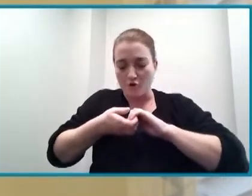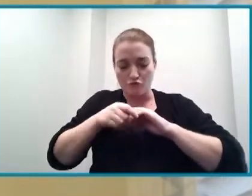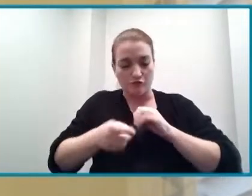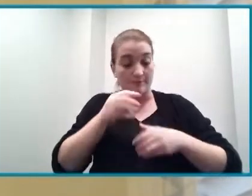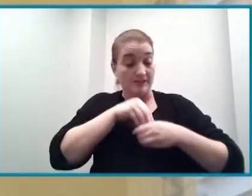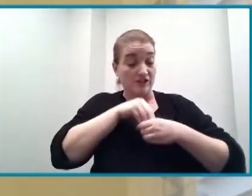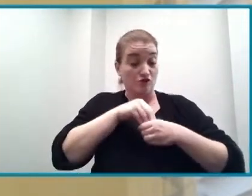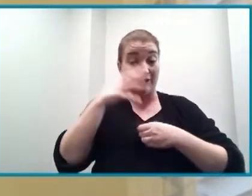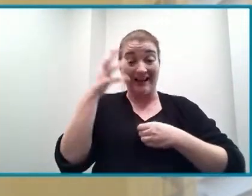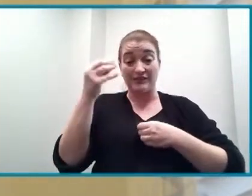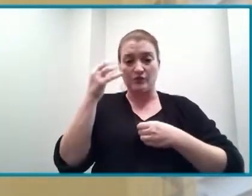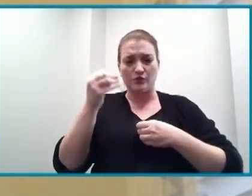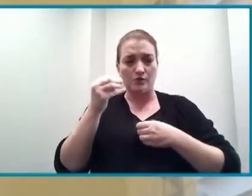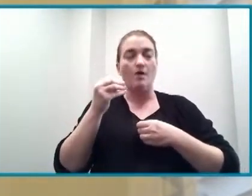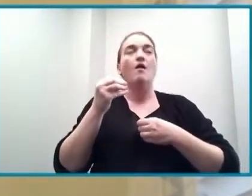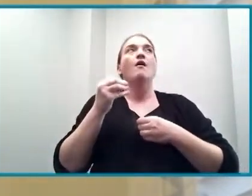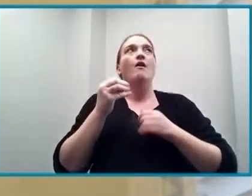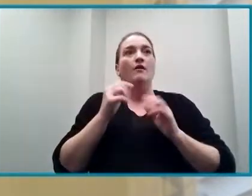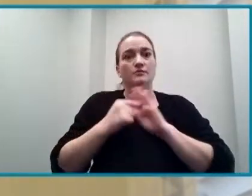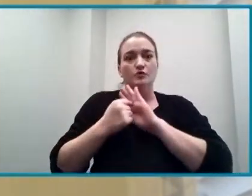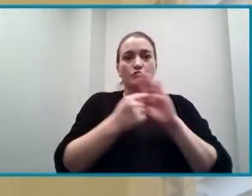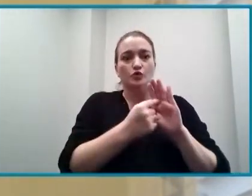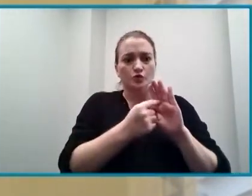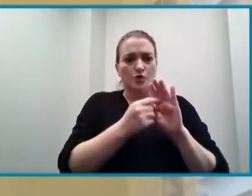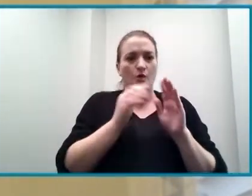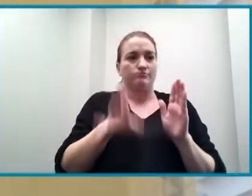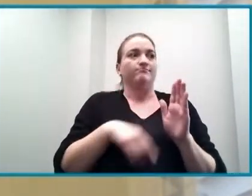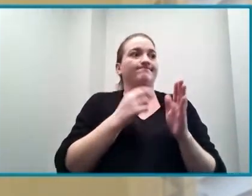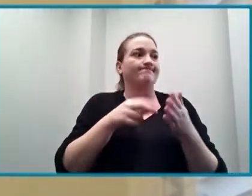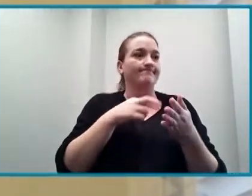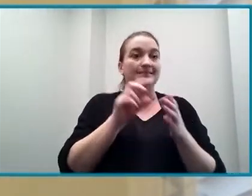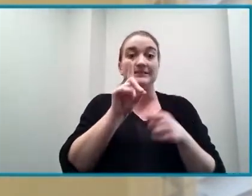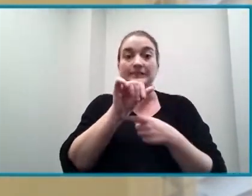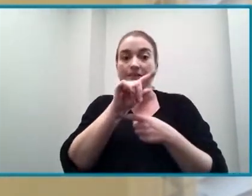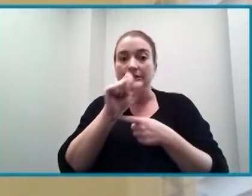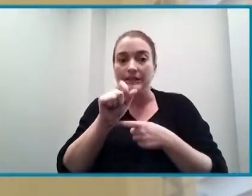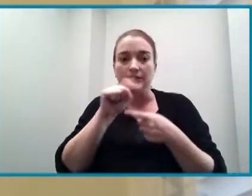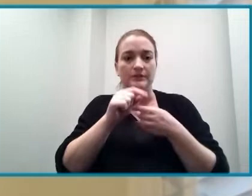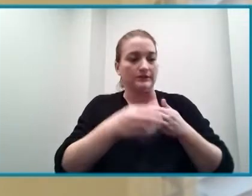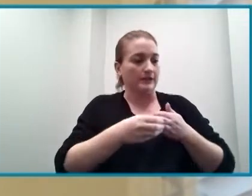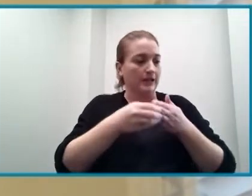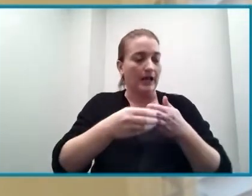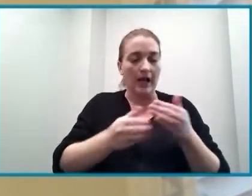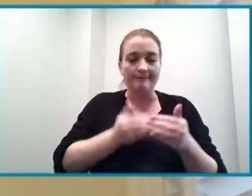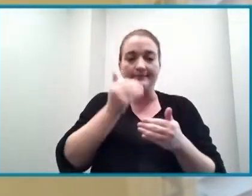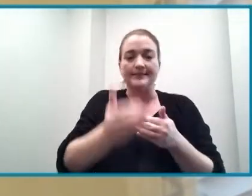insight and guidance to better serve the health and wellbeing of the military connected population we seek to serve?